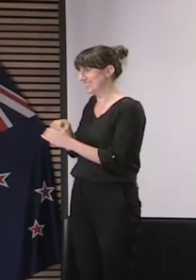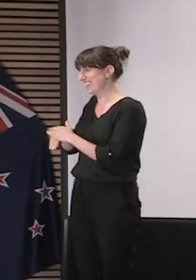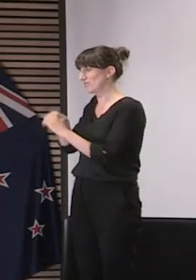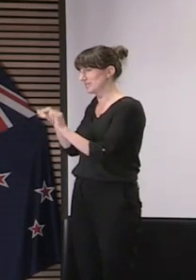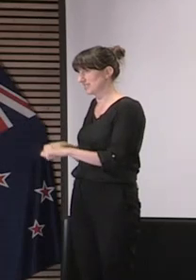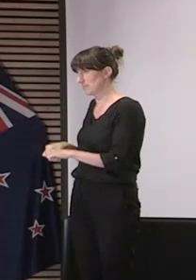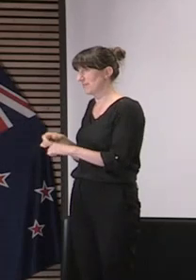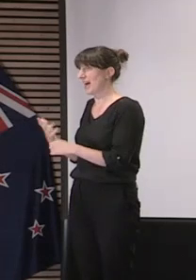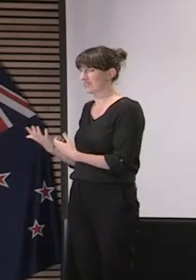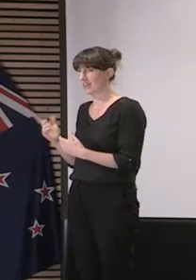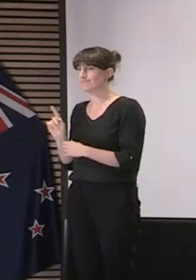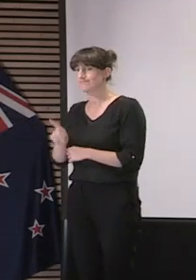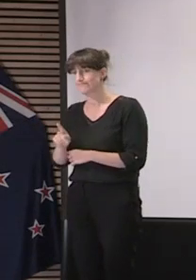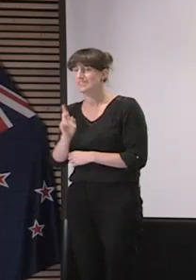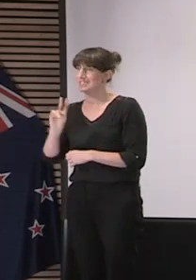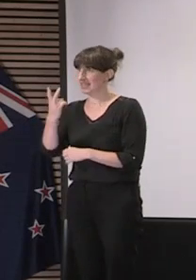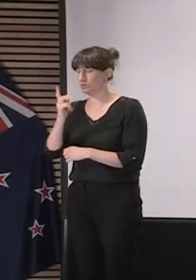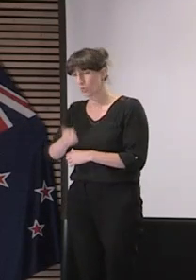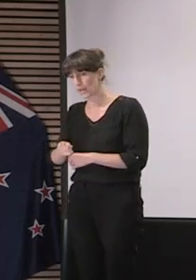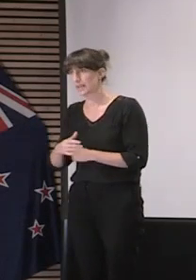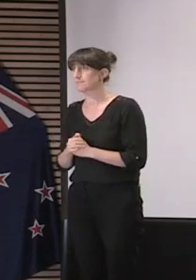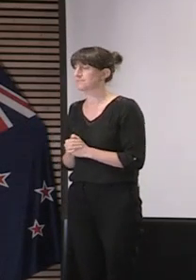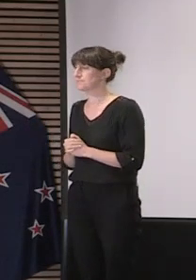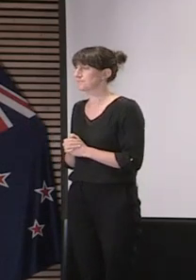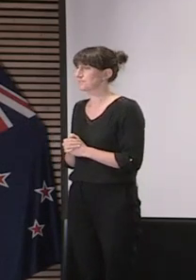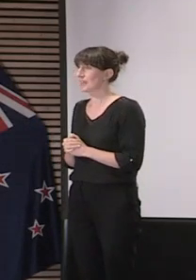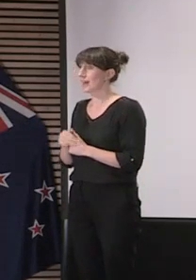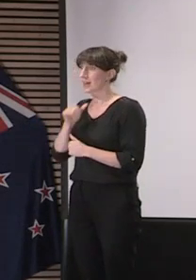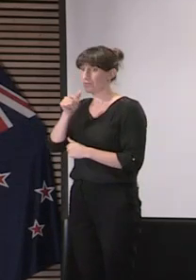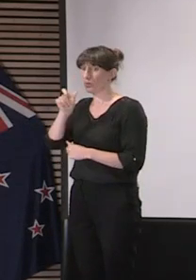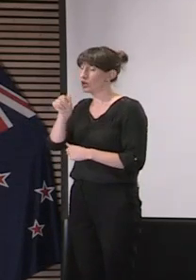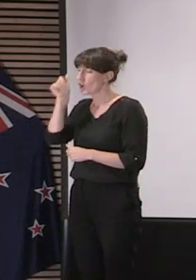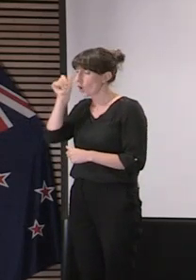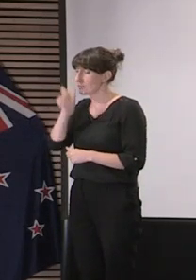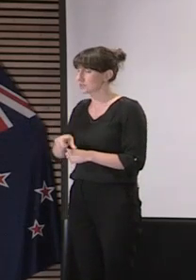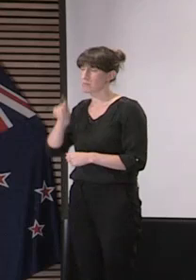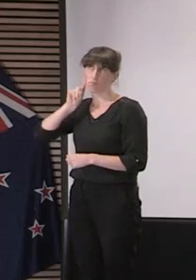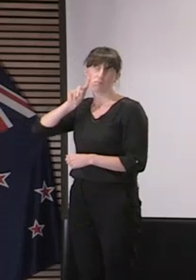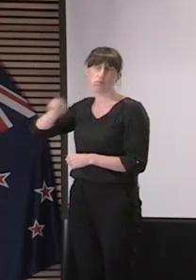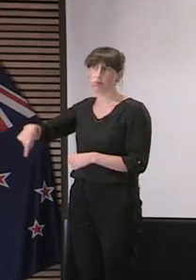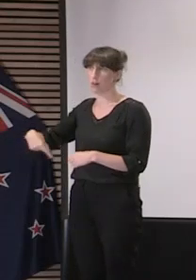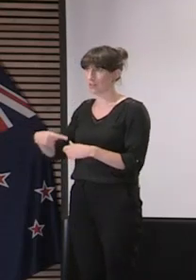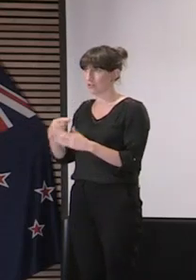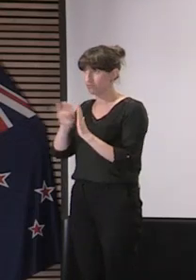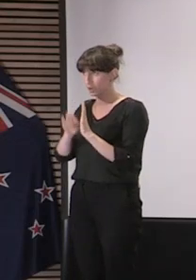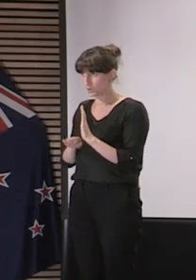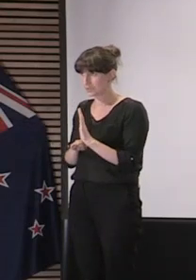enforcement action. So that's